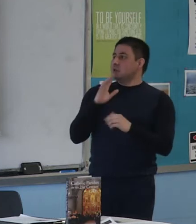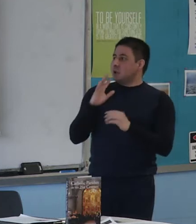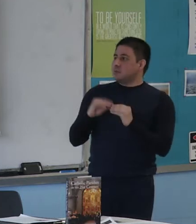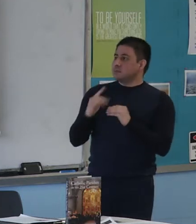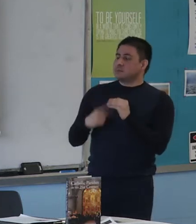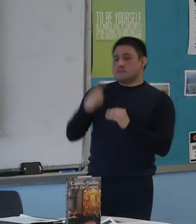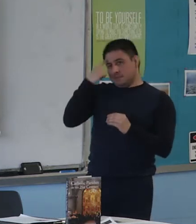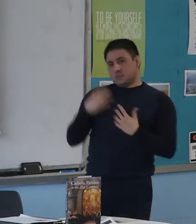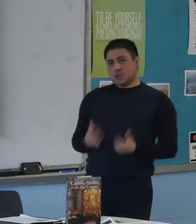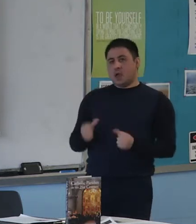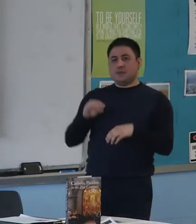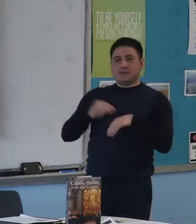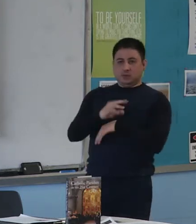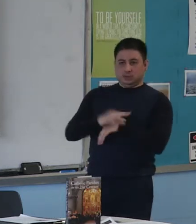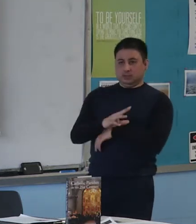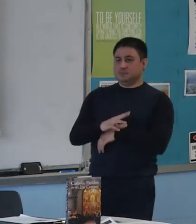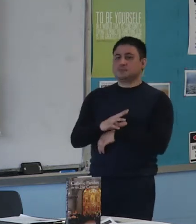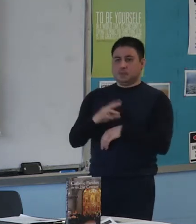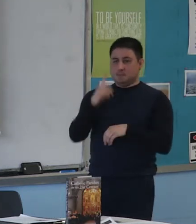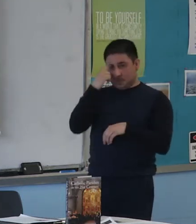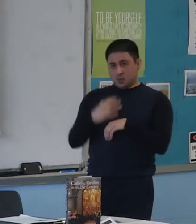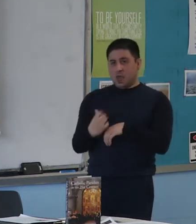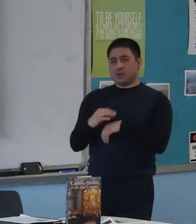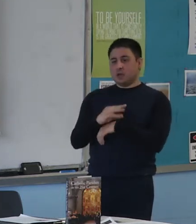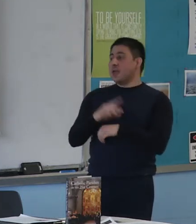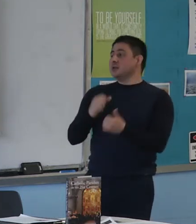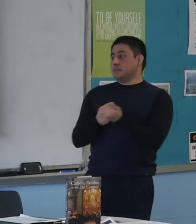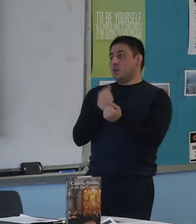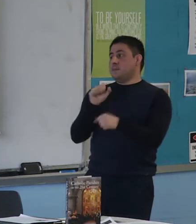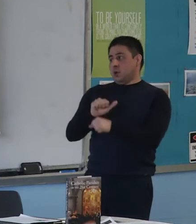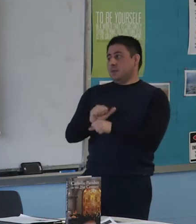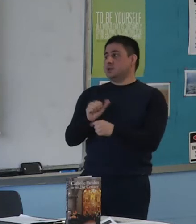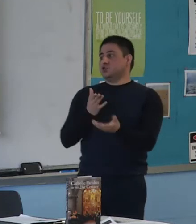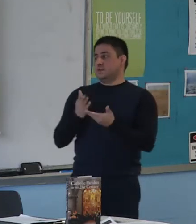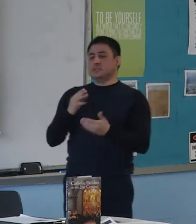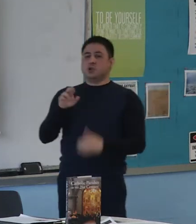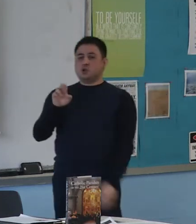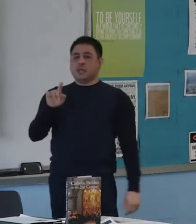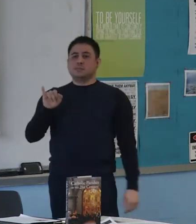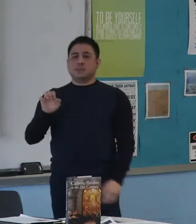health counseling and support employment services and respite care training. So we